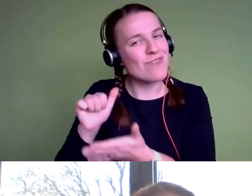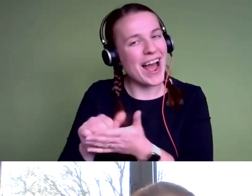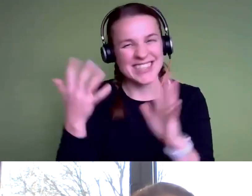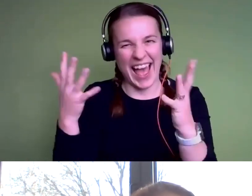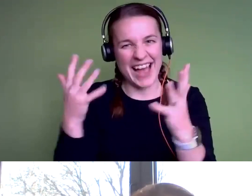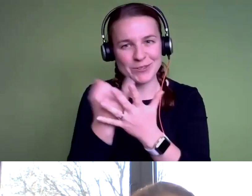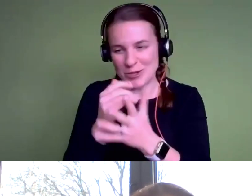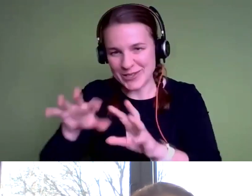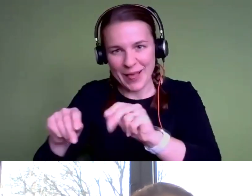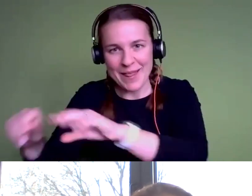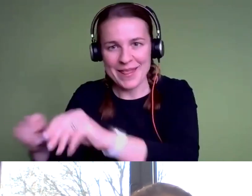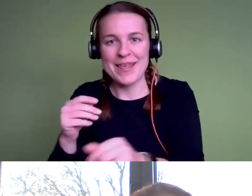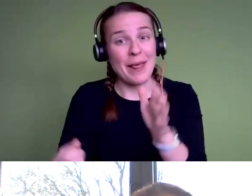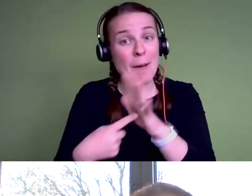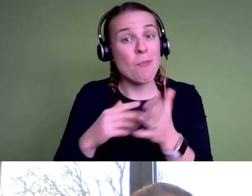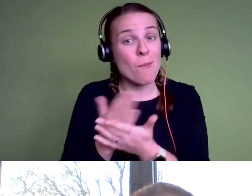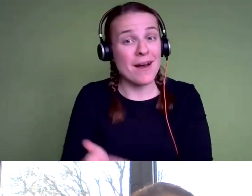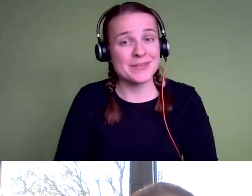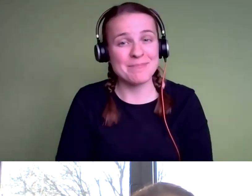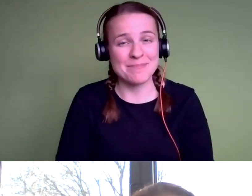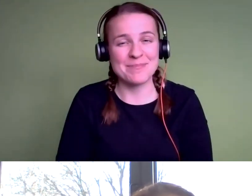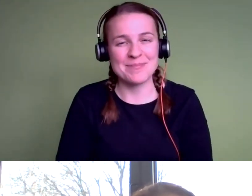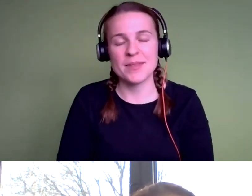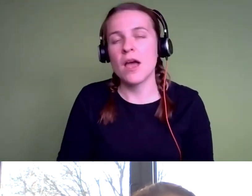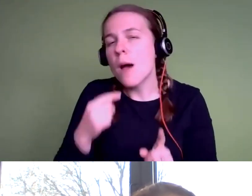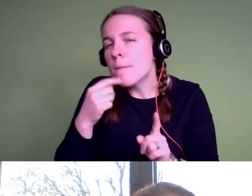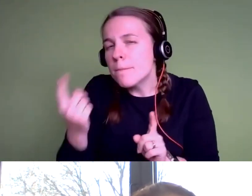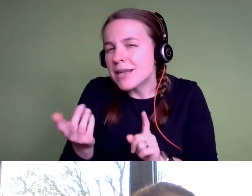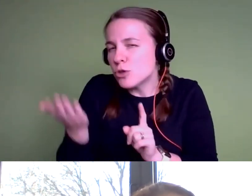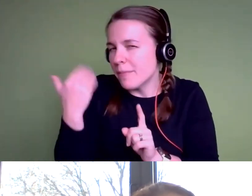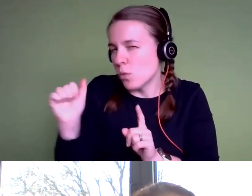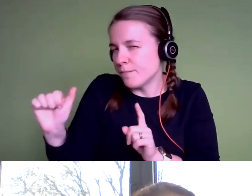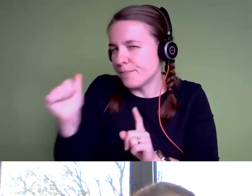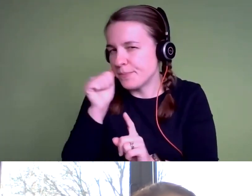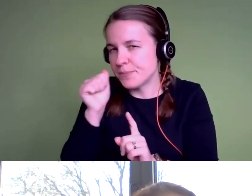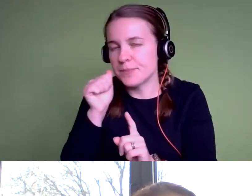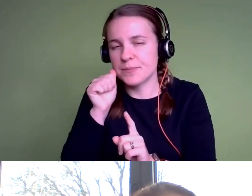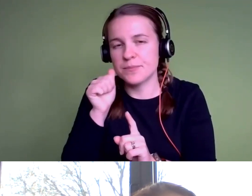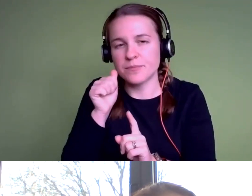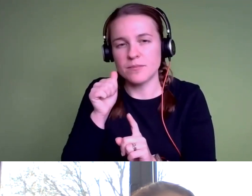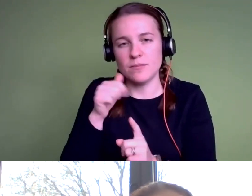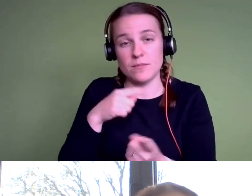And get a bit dirty! STEPHANIE TYRELL: